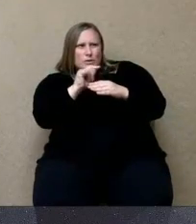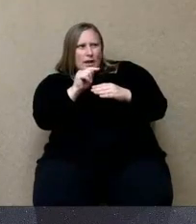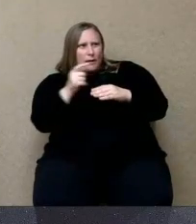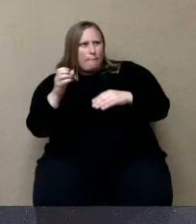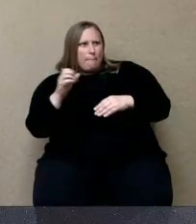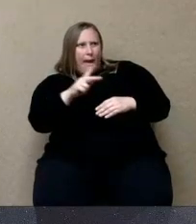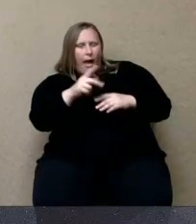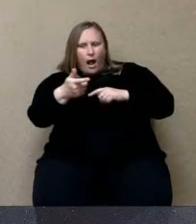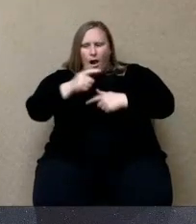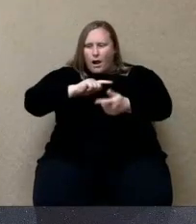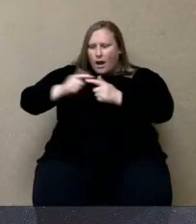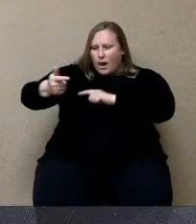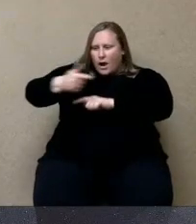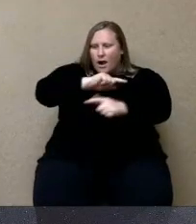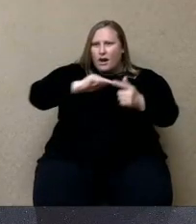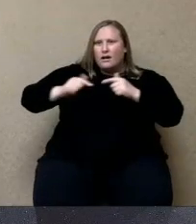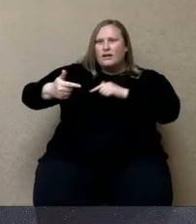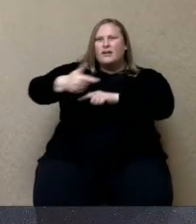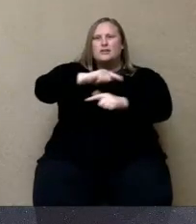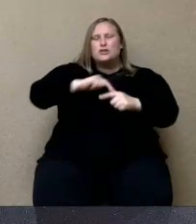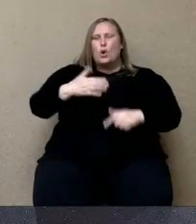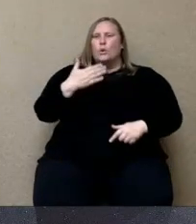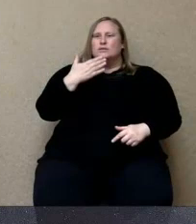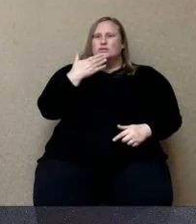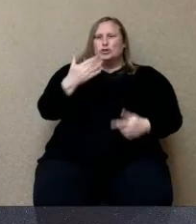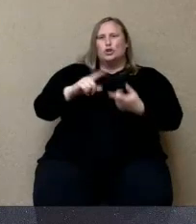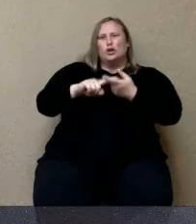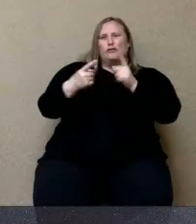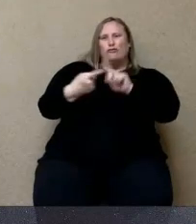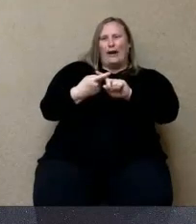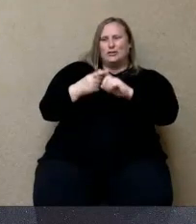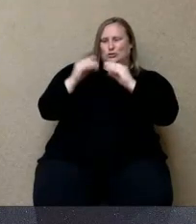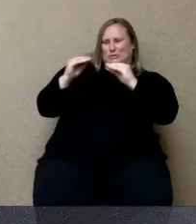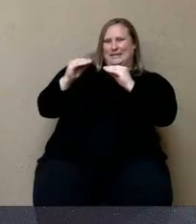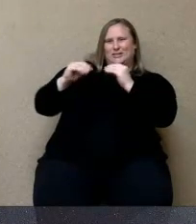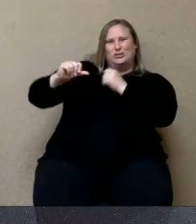So, it probably takes a pretty good friend to try to do that